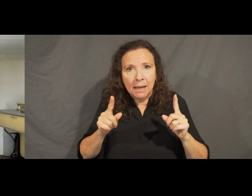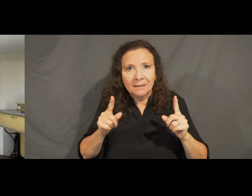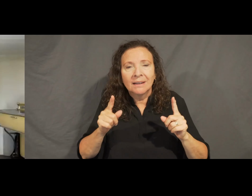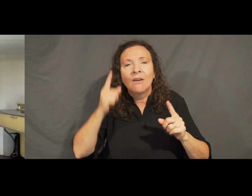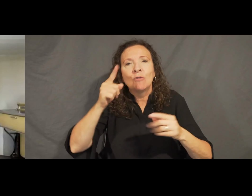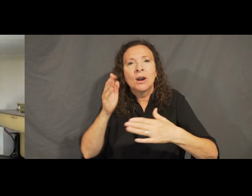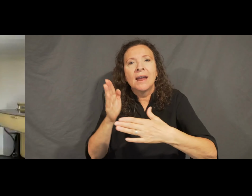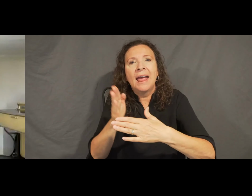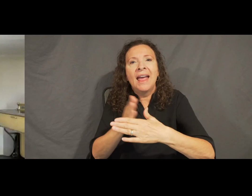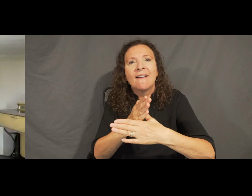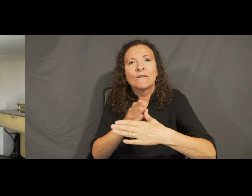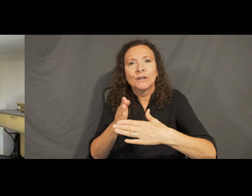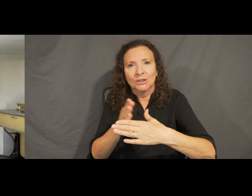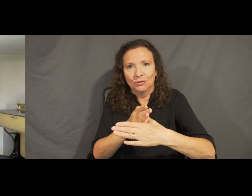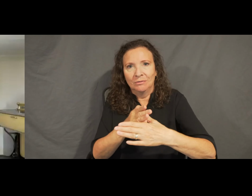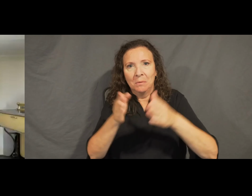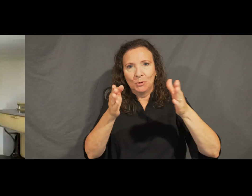Because they don't know any better.